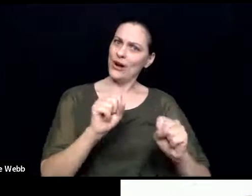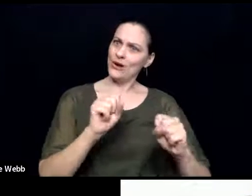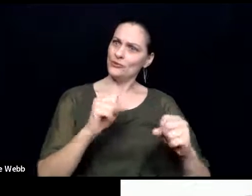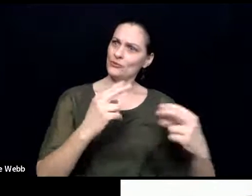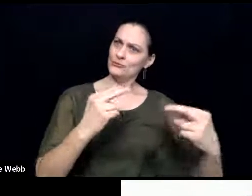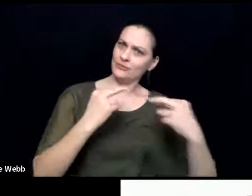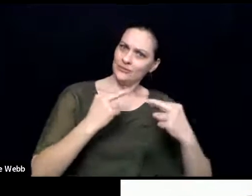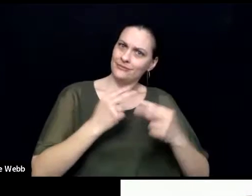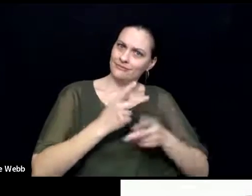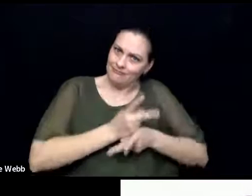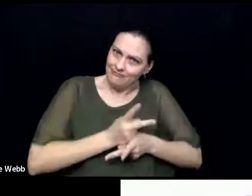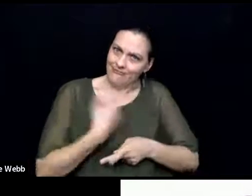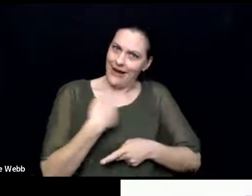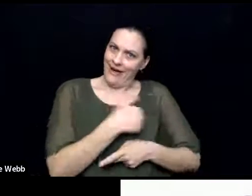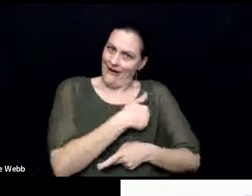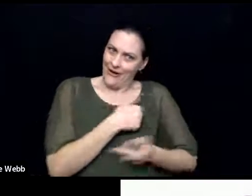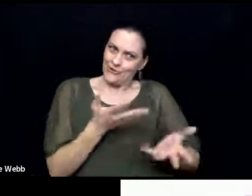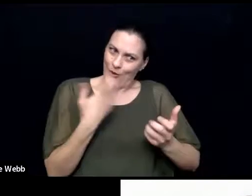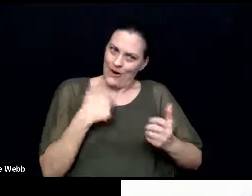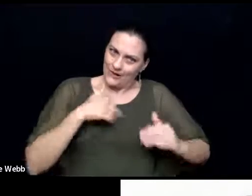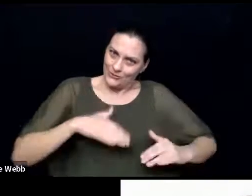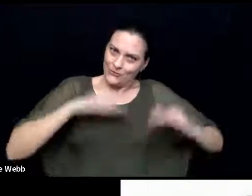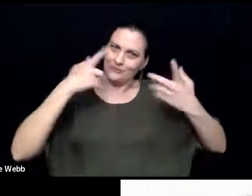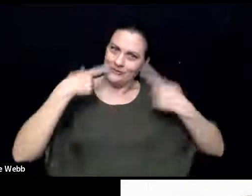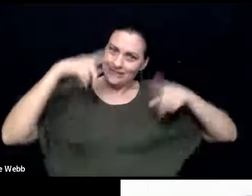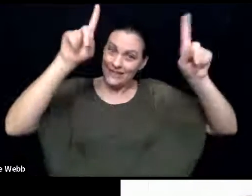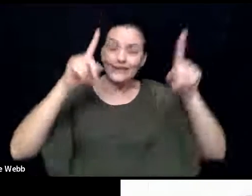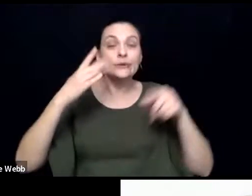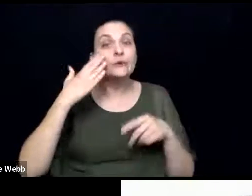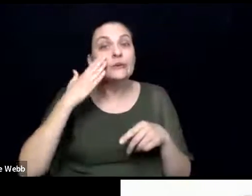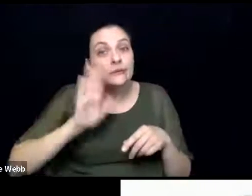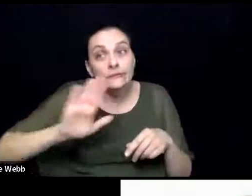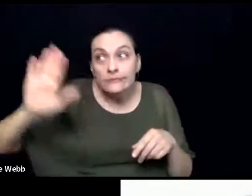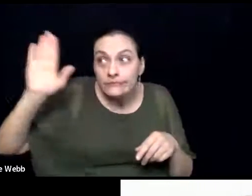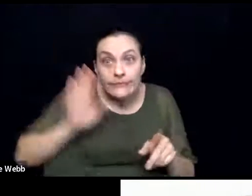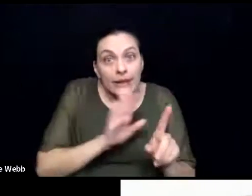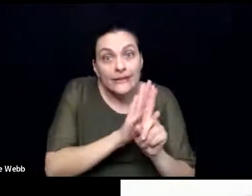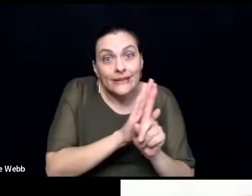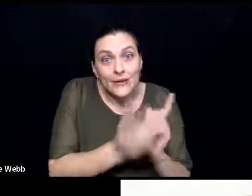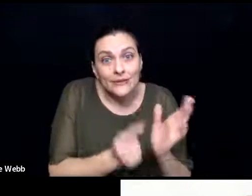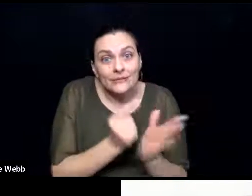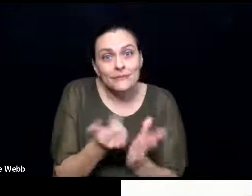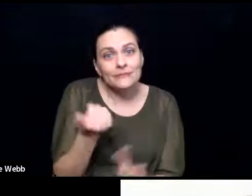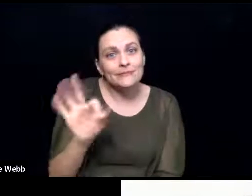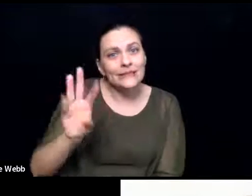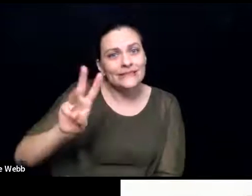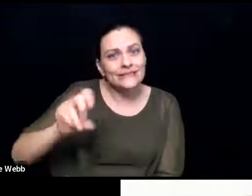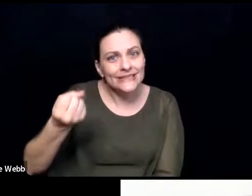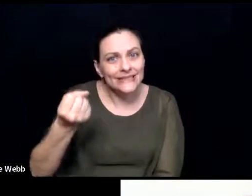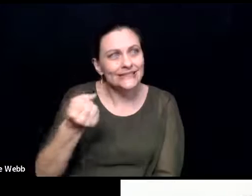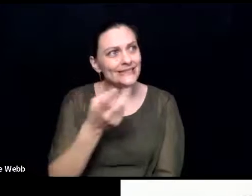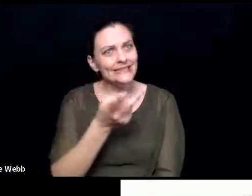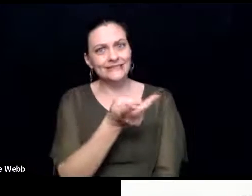they felt it was better for us to be assimilated into white society, to connect with other people,